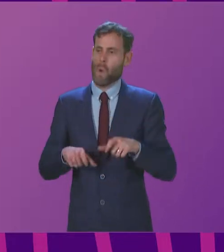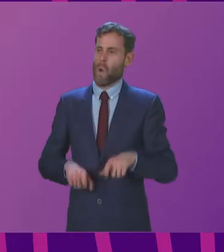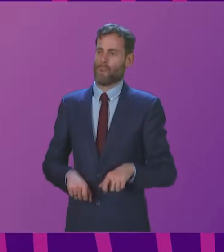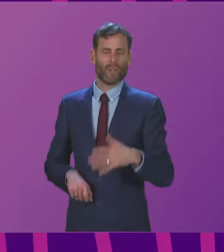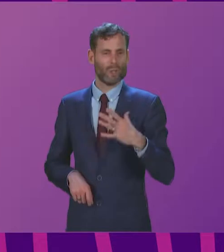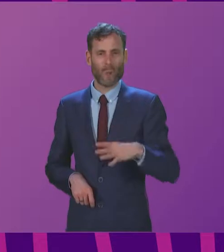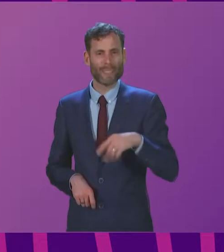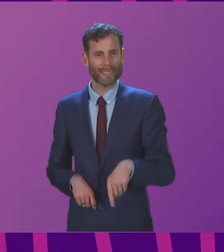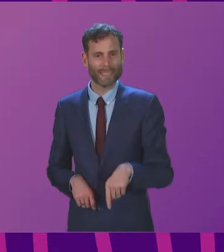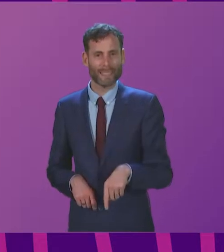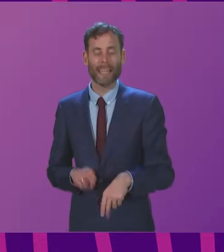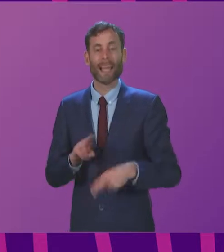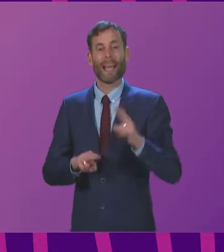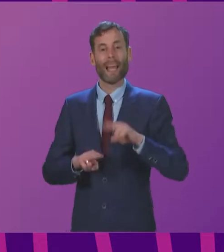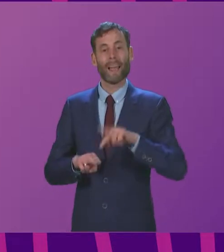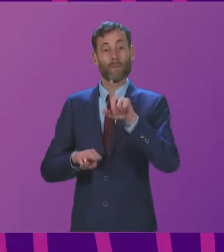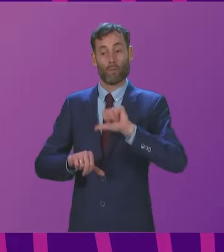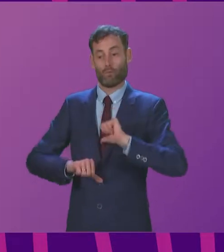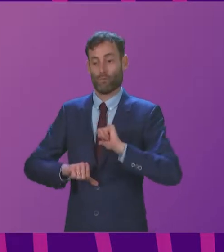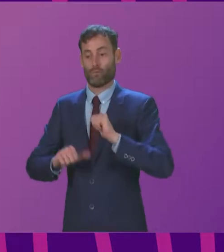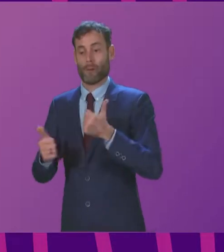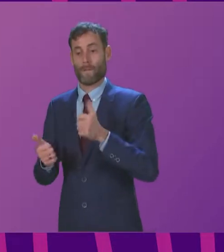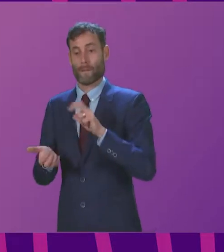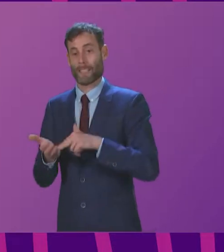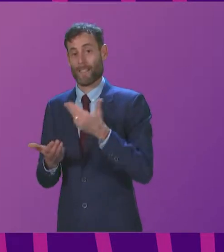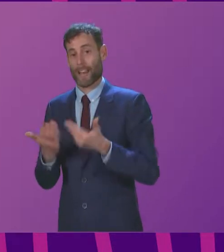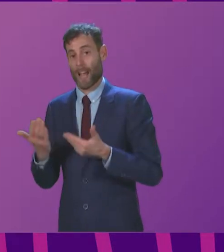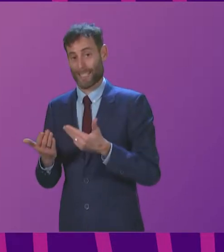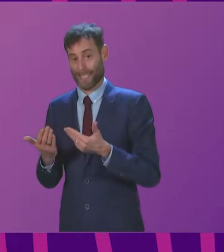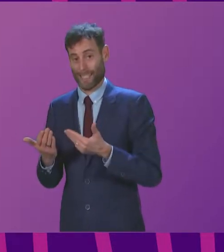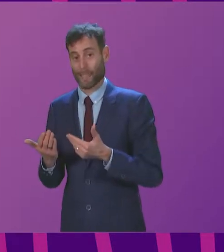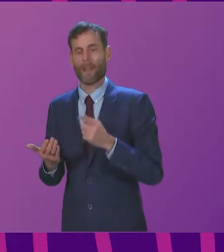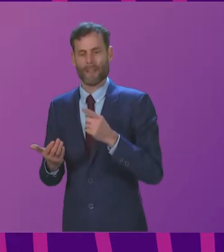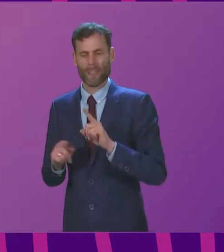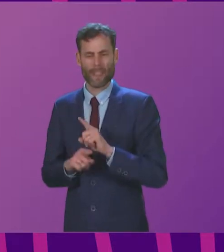If someone recovers from Covid and later develops new symptoms, they must book a new PCR test at NHS